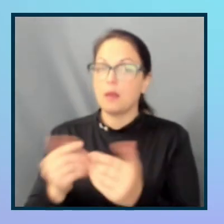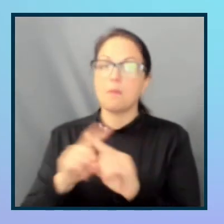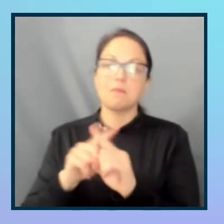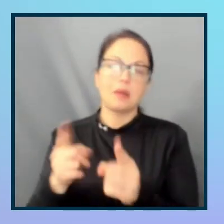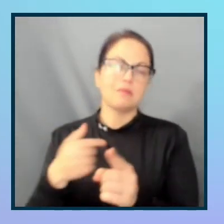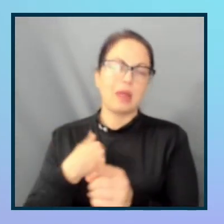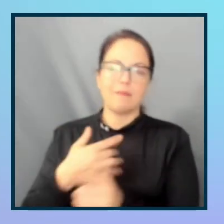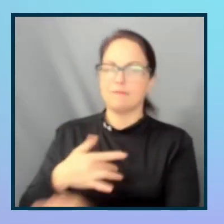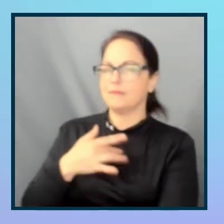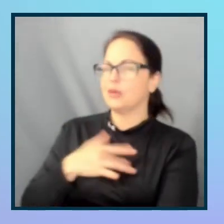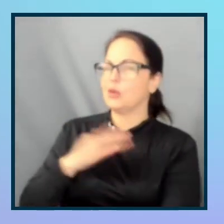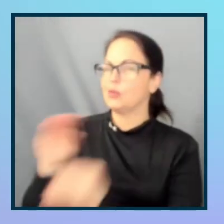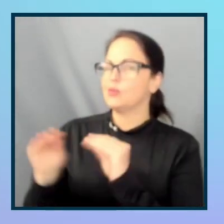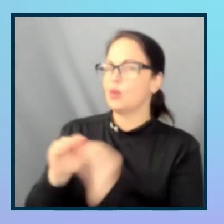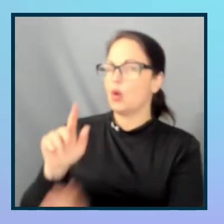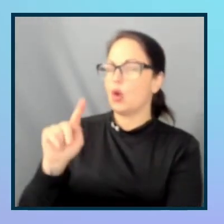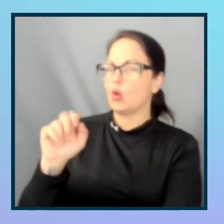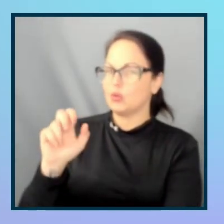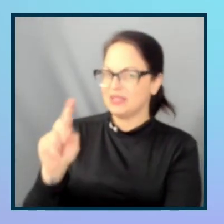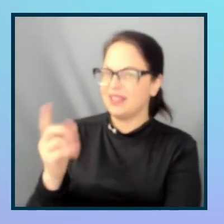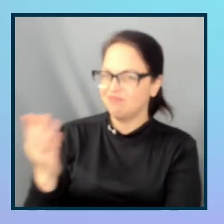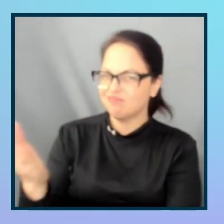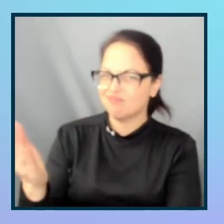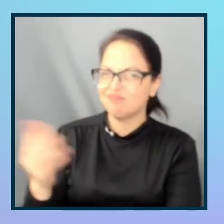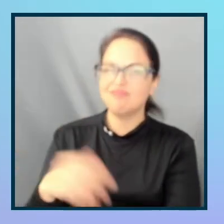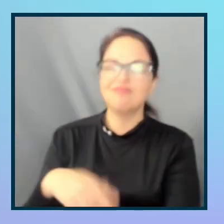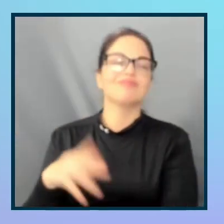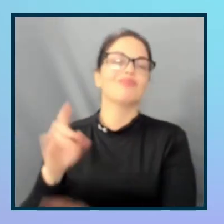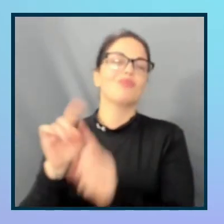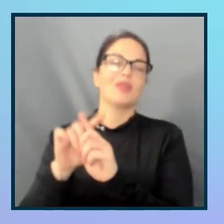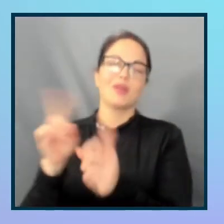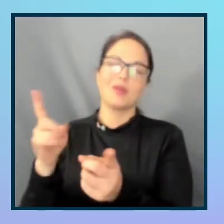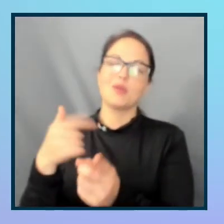but I would like to hear from...